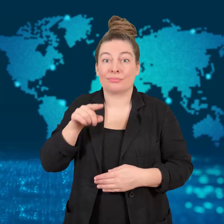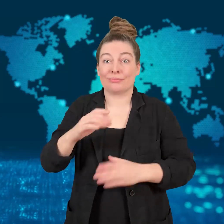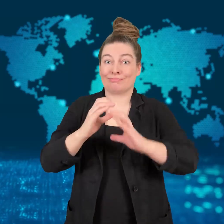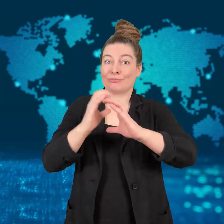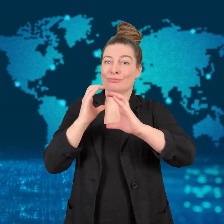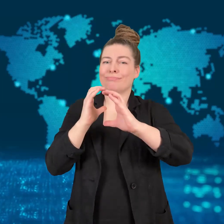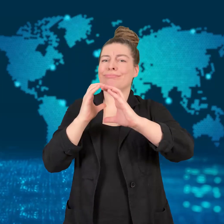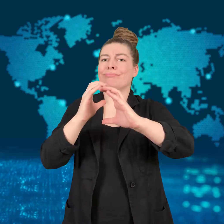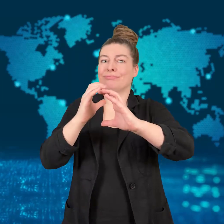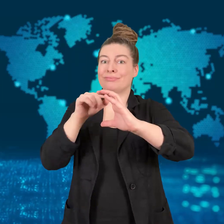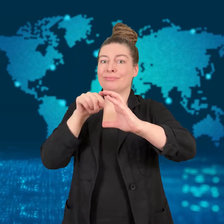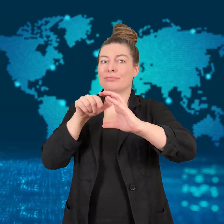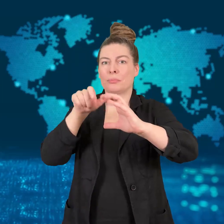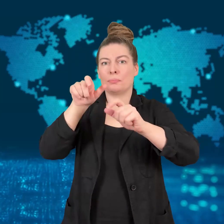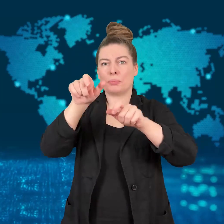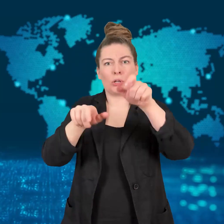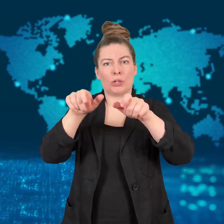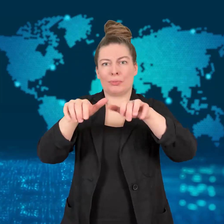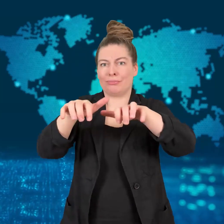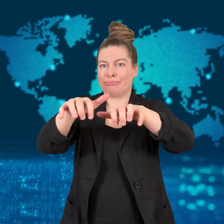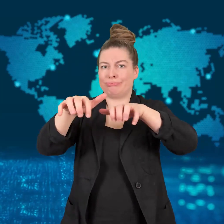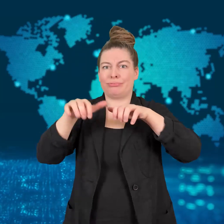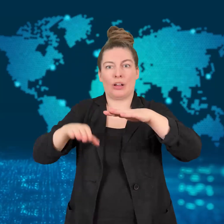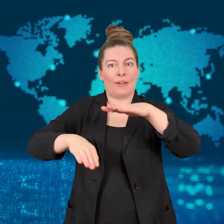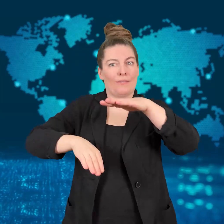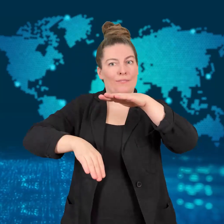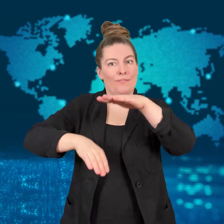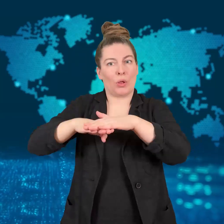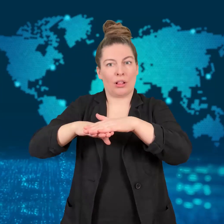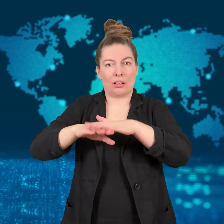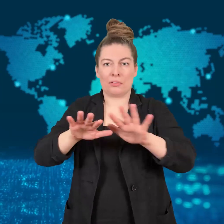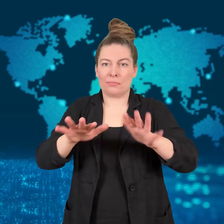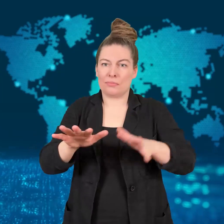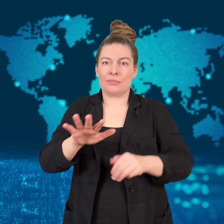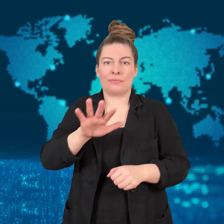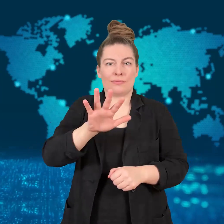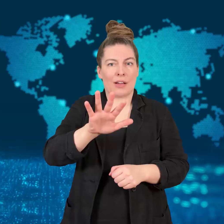It plunged around 20 meters off the bridge.